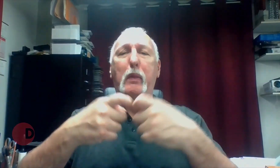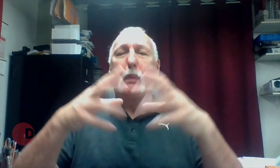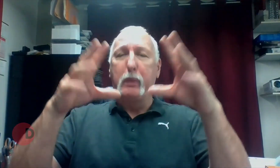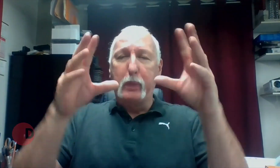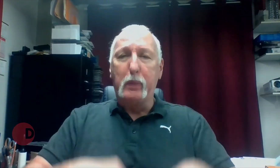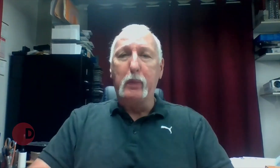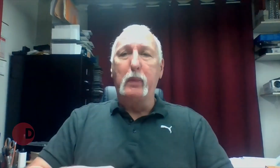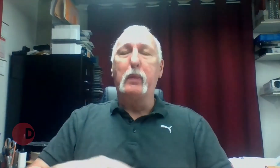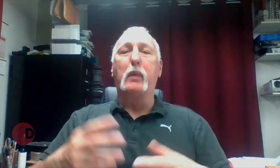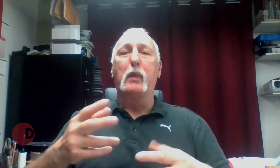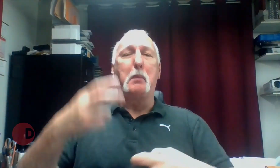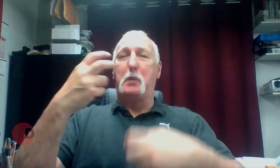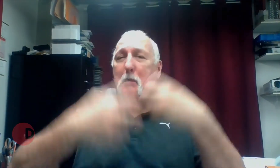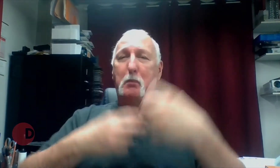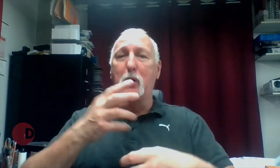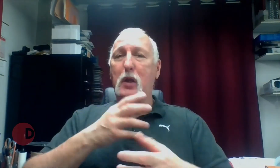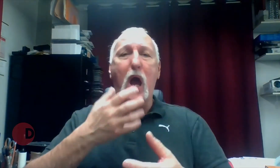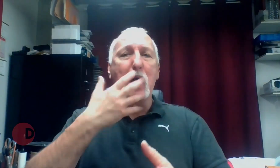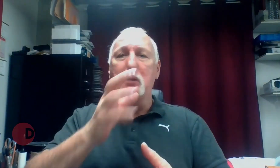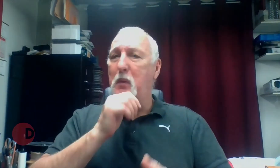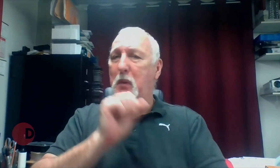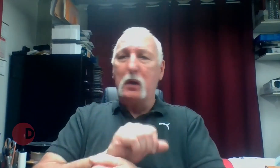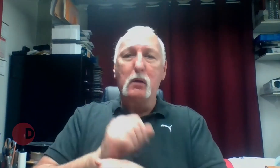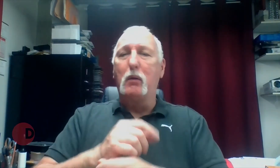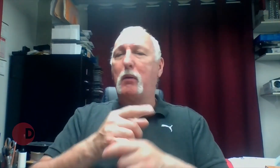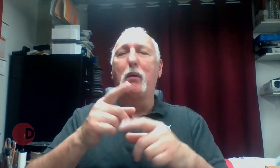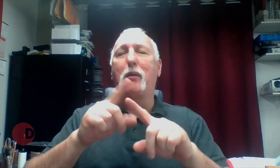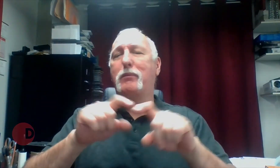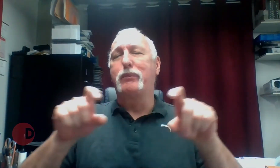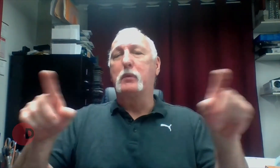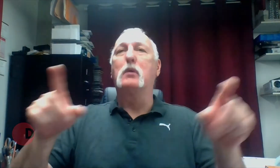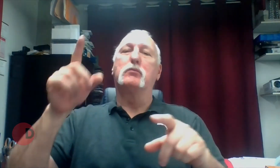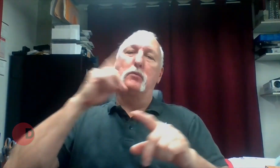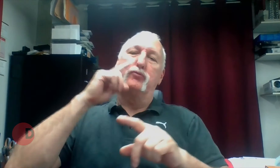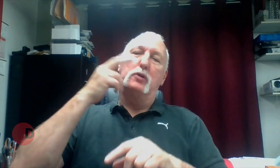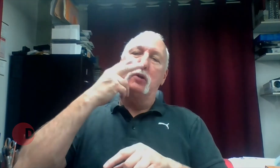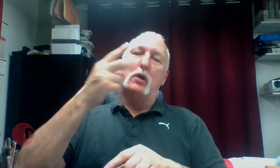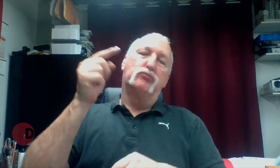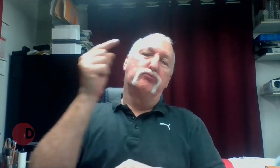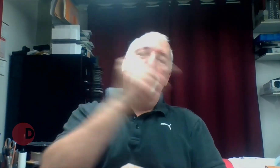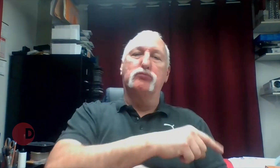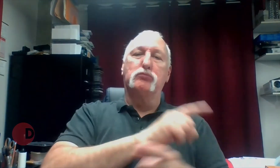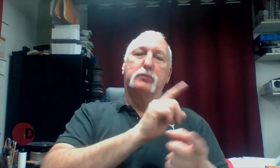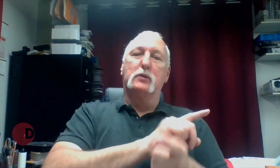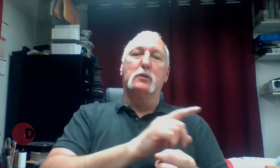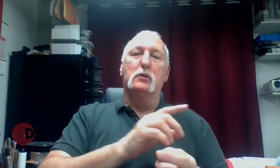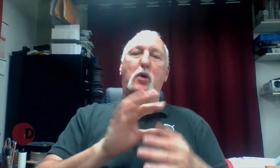deals with water leaks, power outages, problems with hot water and so on,